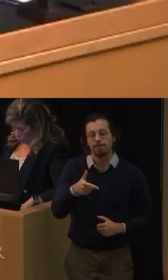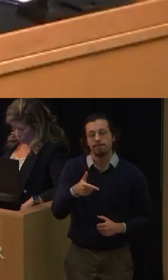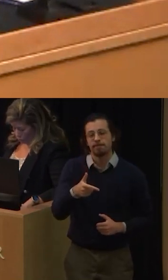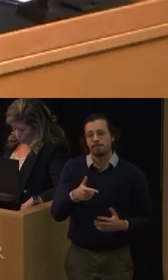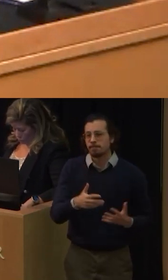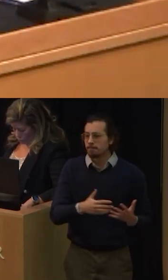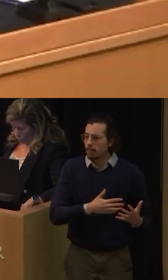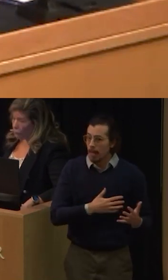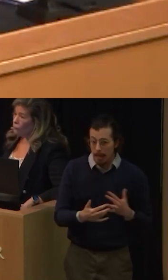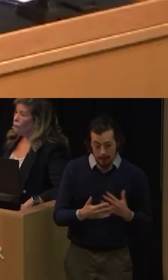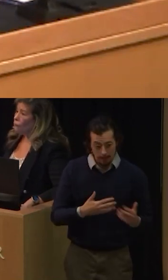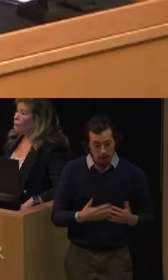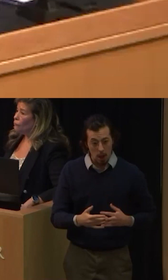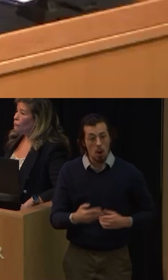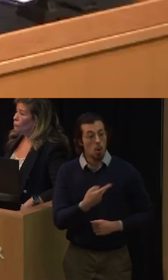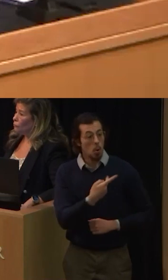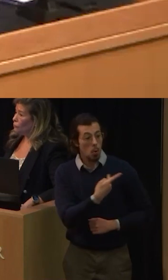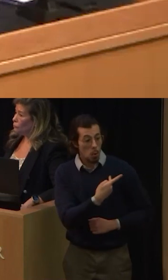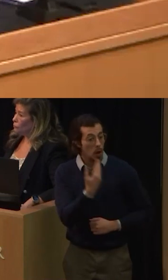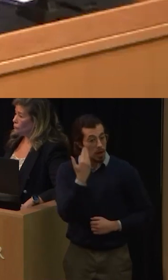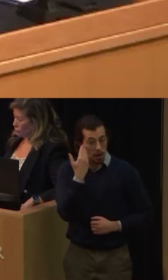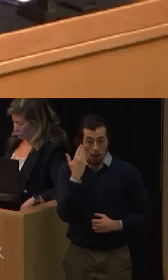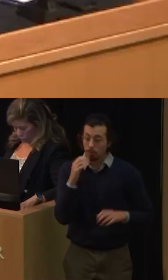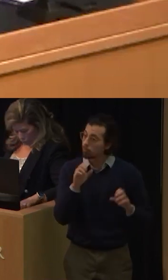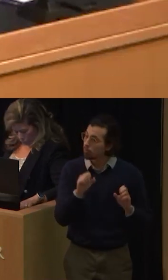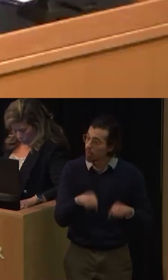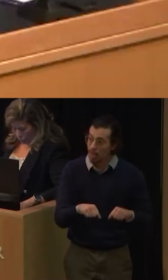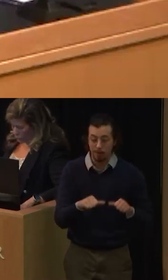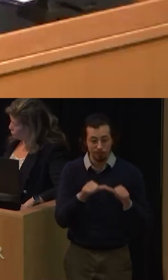even though we know that my husband can do 20 rounds of radiation